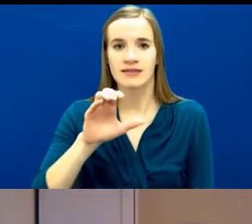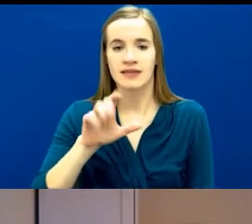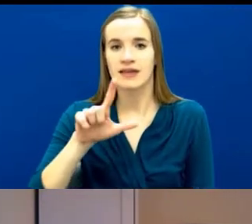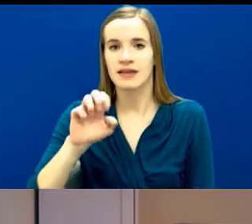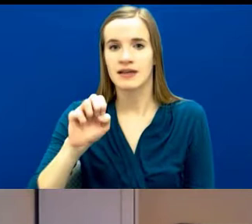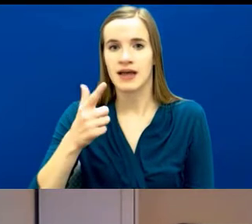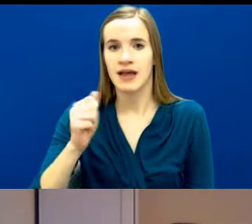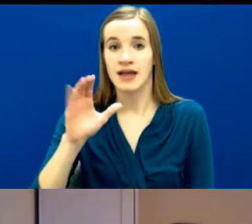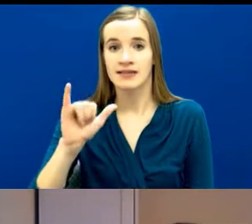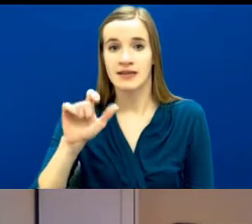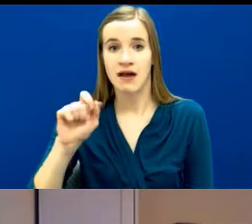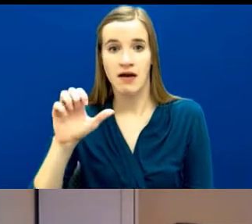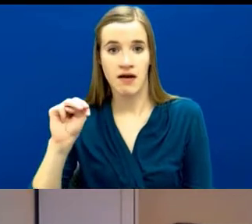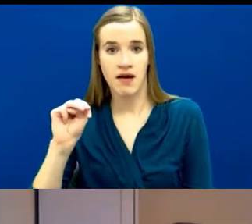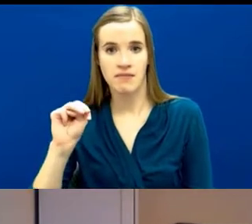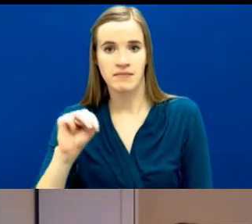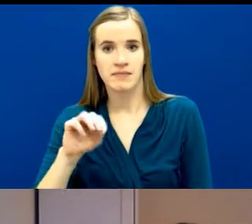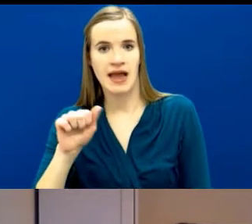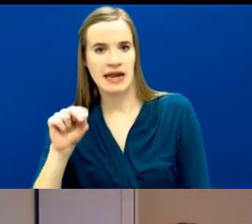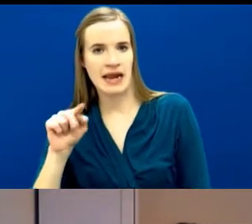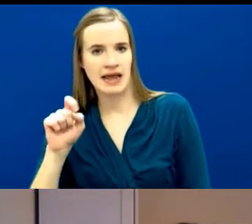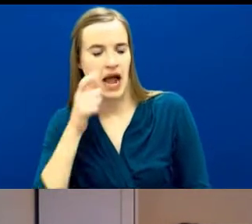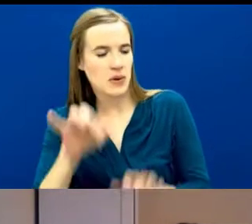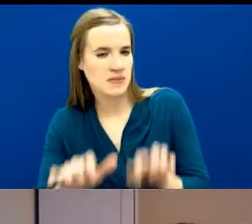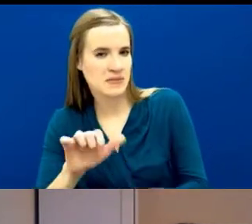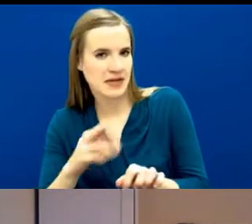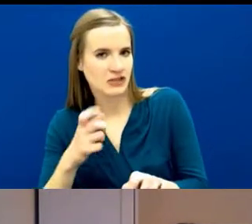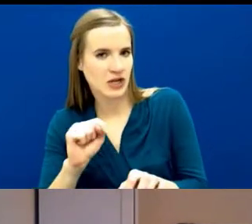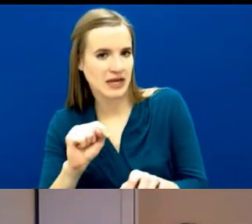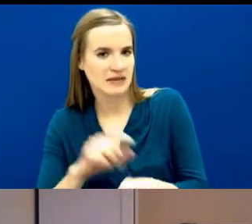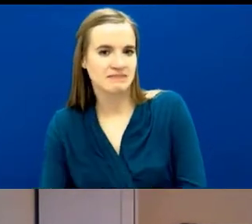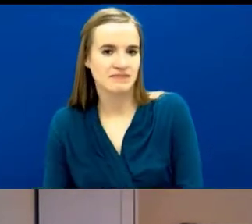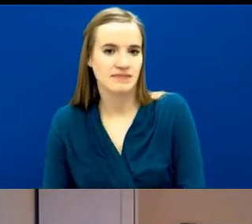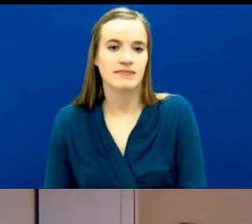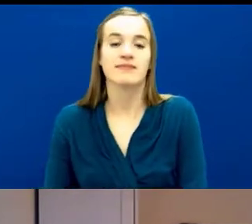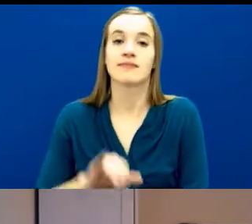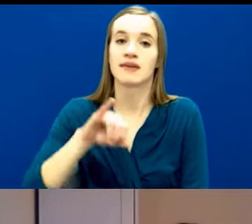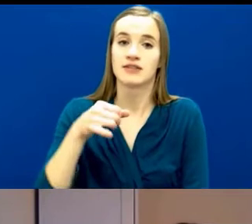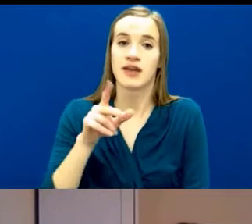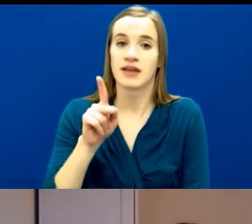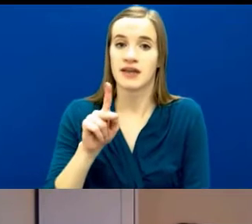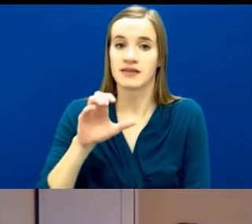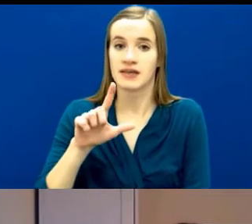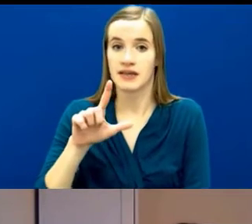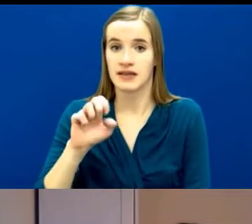Annette: I'll type that in the chat in case anybody wants that. jkclegacy.com Sarah: Did I get it right?